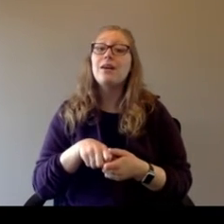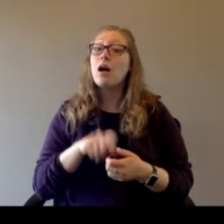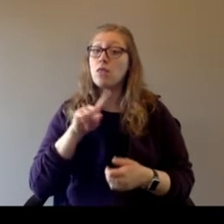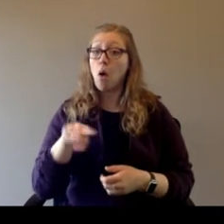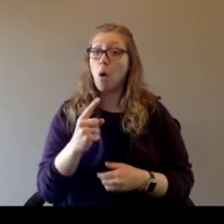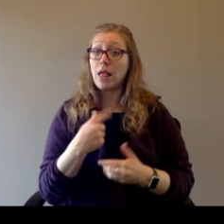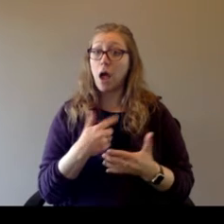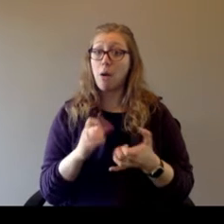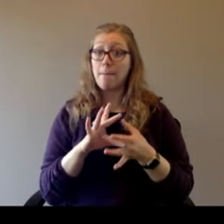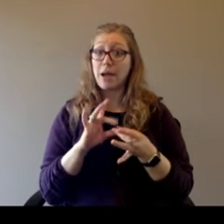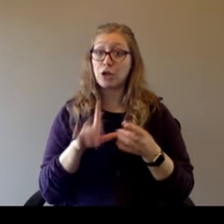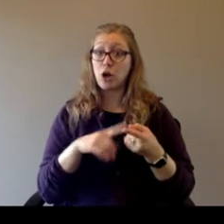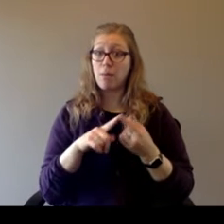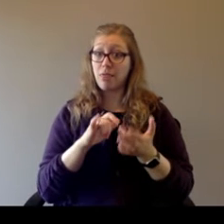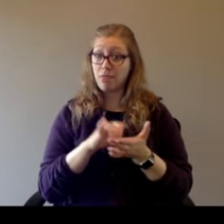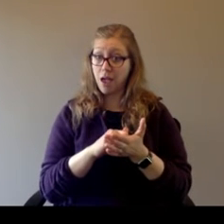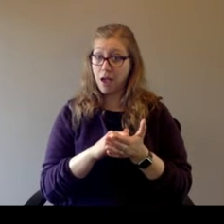we want to keep the order to be the same.